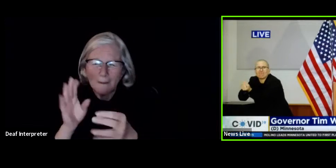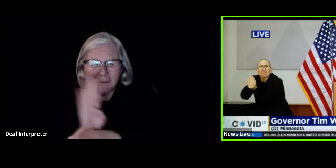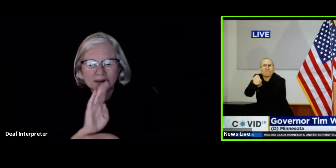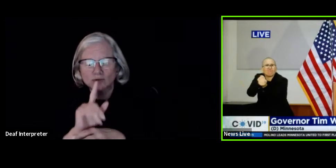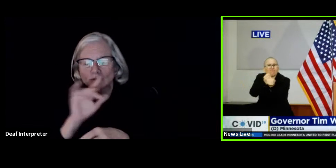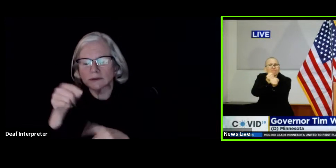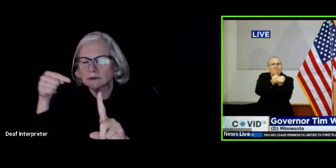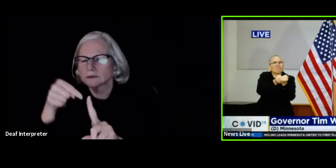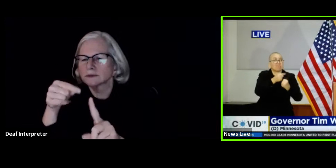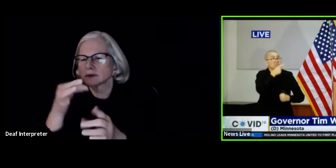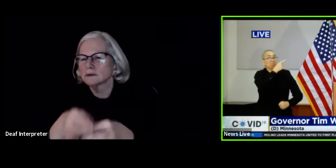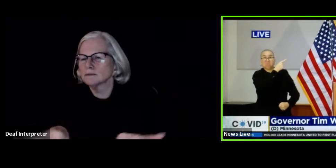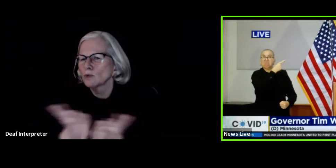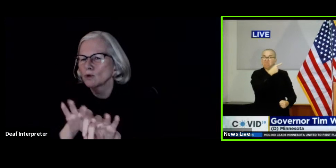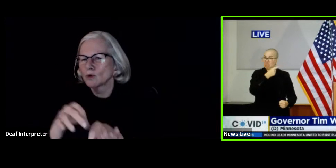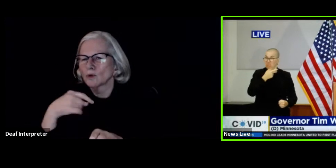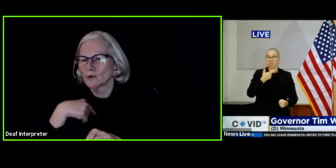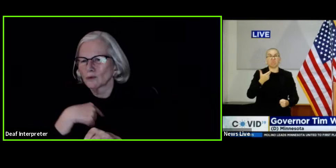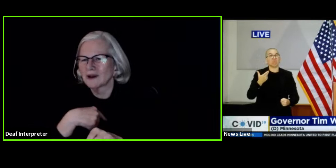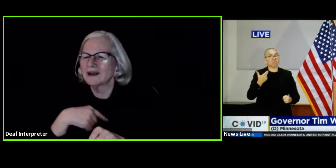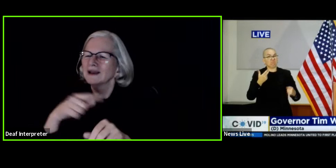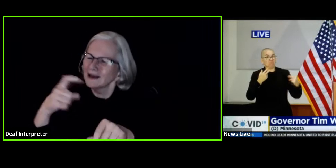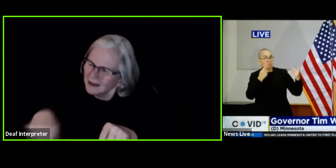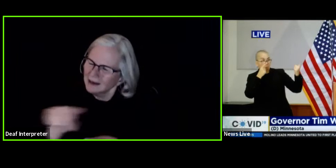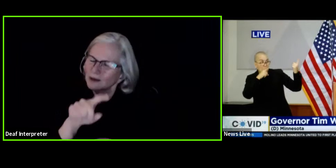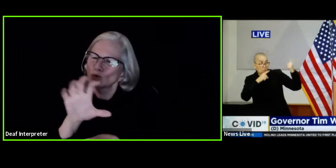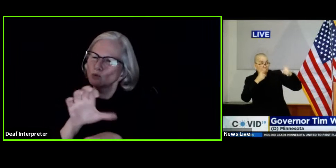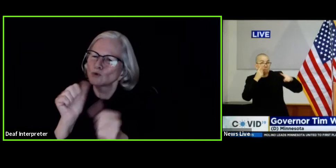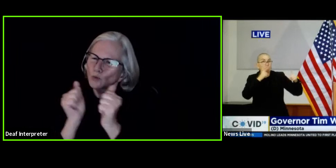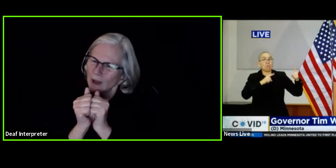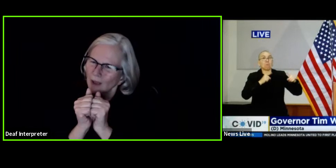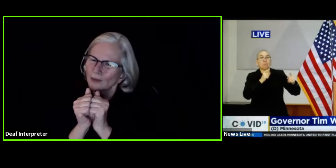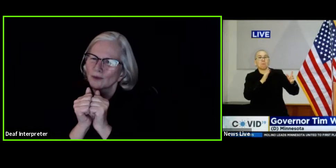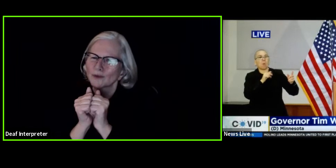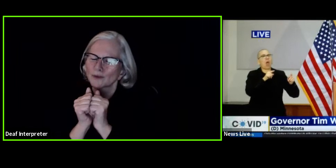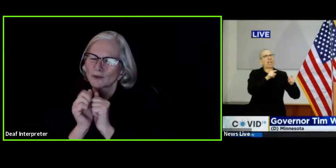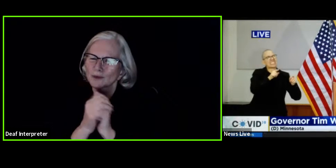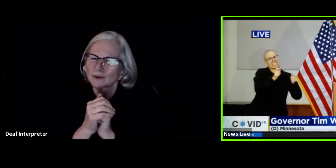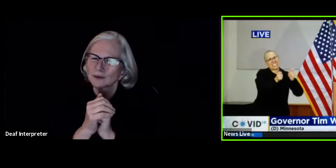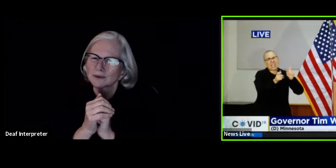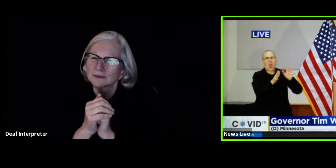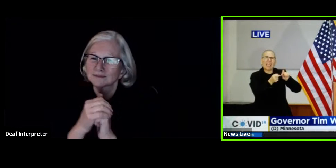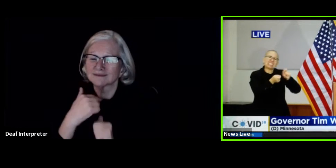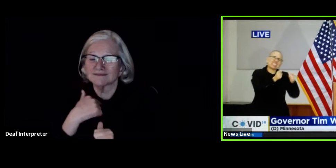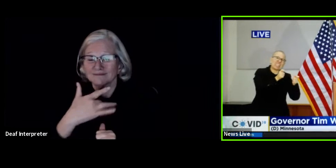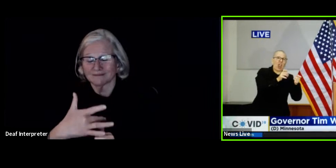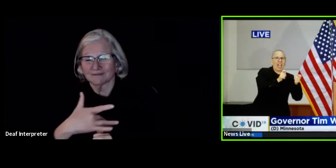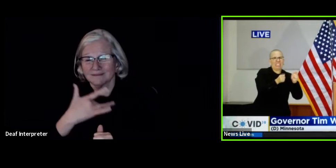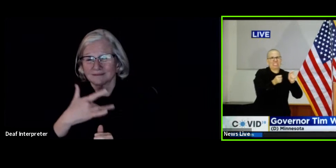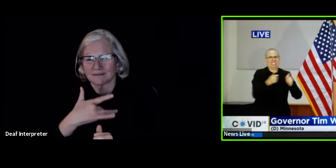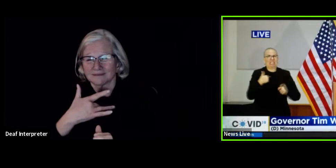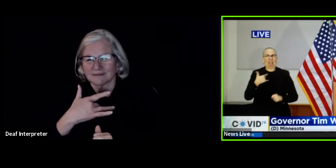ON THIS. THERE'LL BE COMPROMISES WORKING TOGETHER. I FEEL VERY OPTIMISTIC THAT THIS WOULD BE ONE WHERE I THINK WE